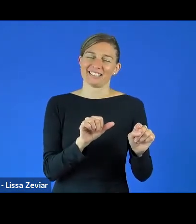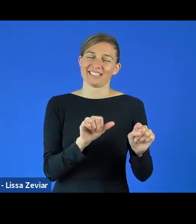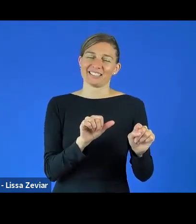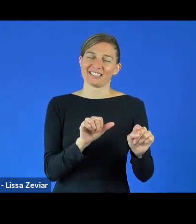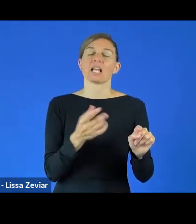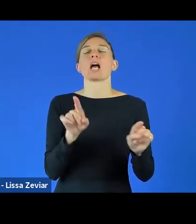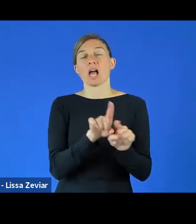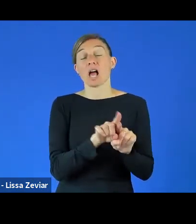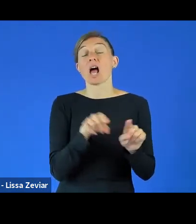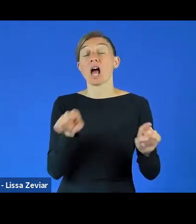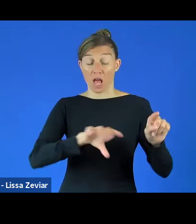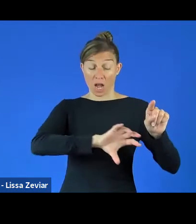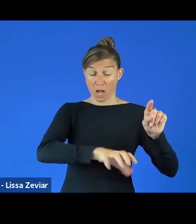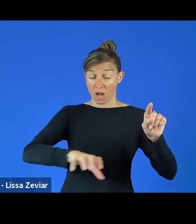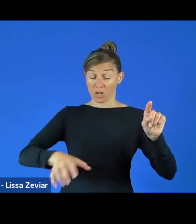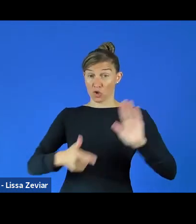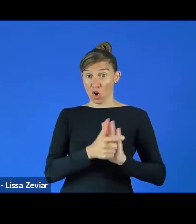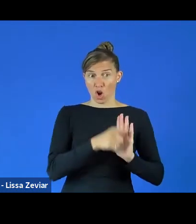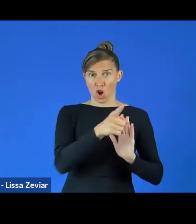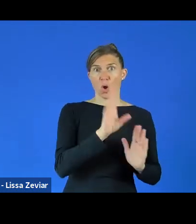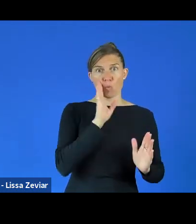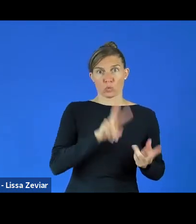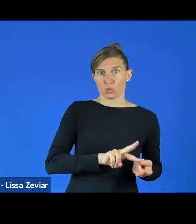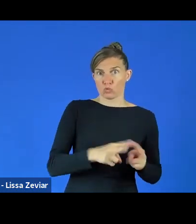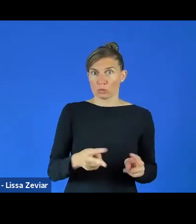that will transpose this directive.